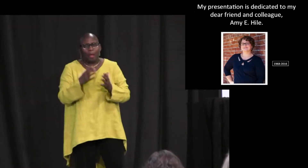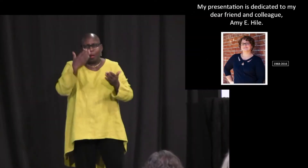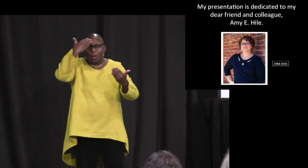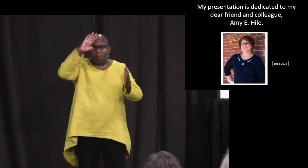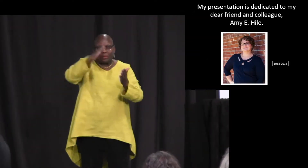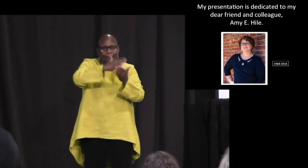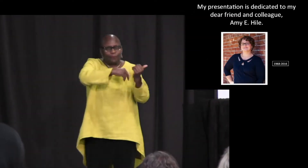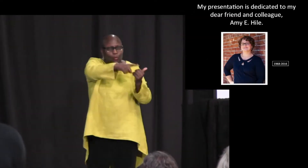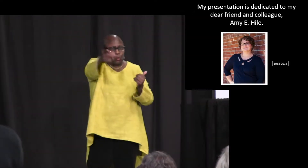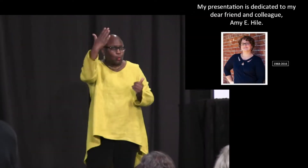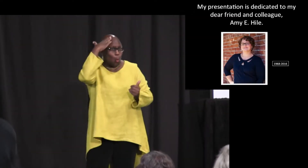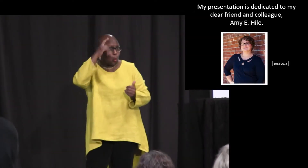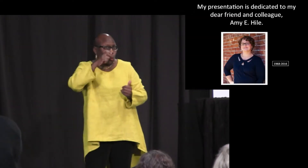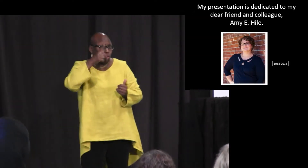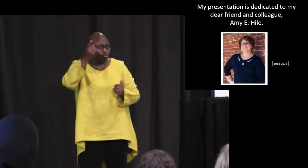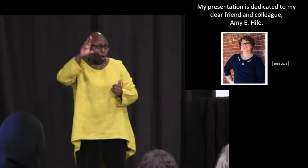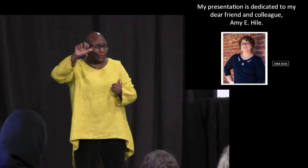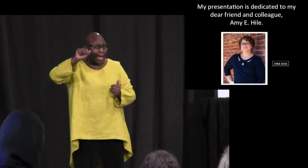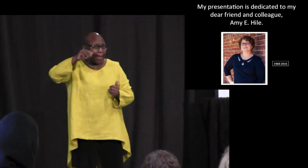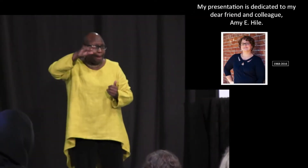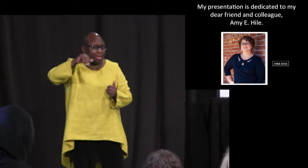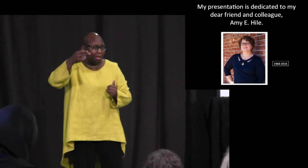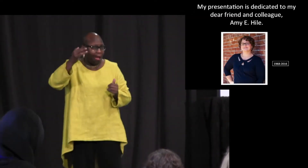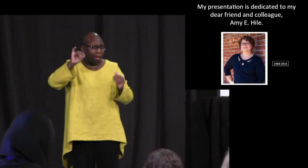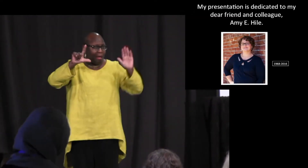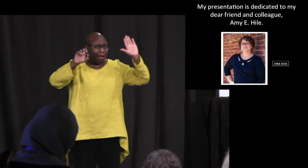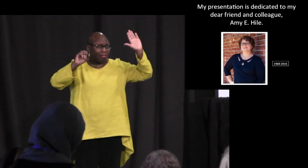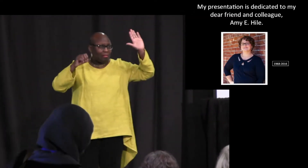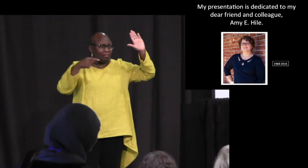These are my main topics for today.